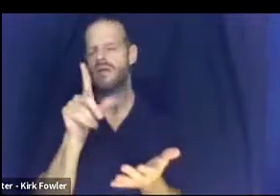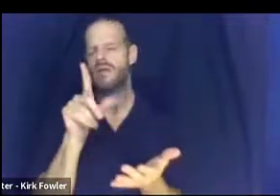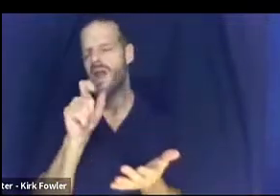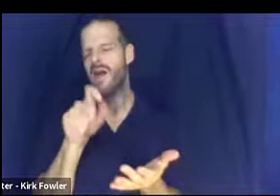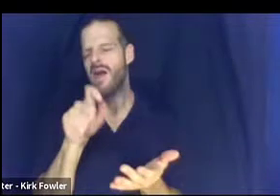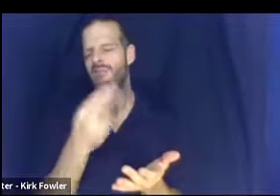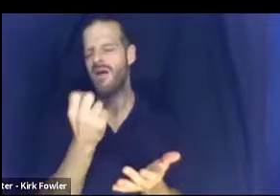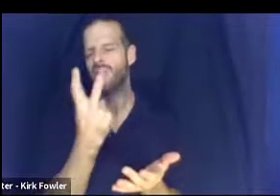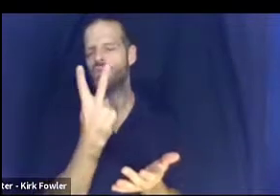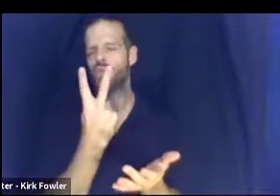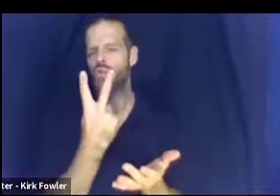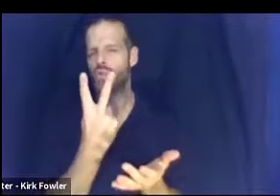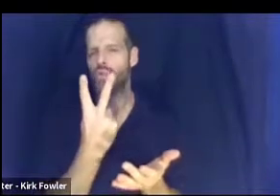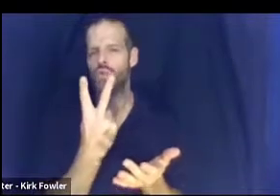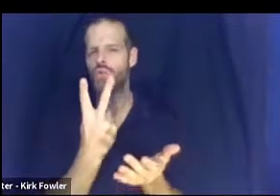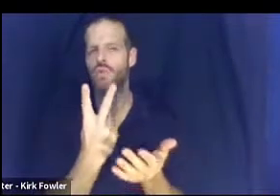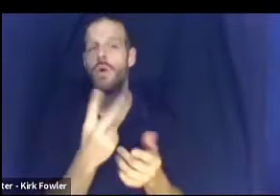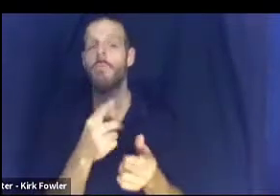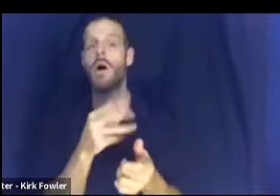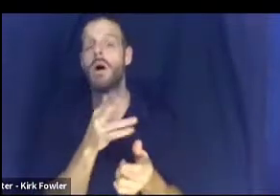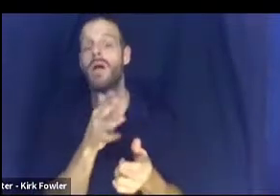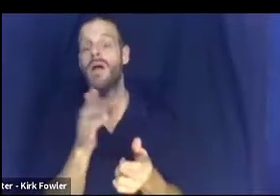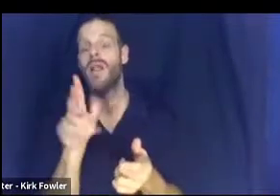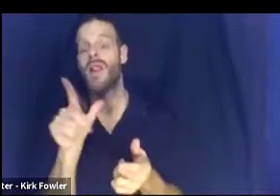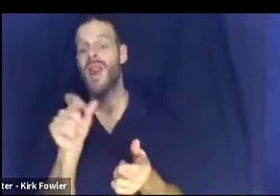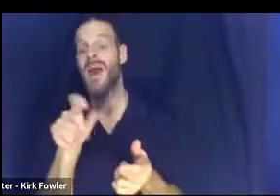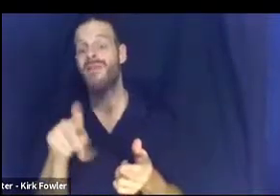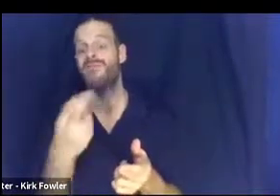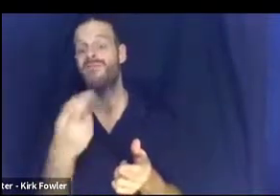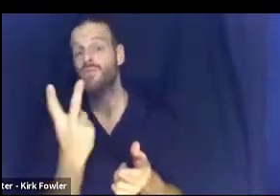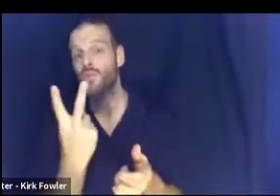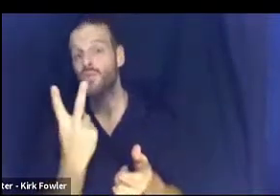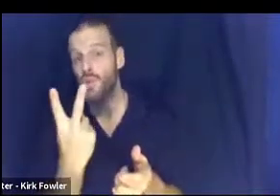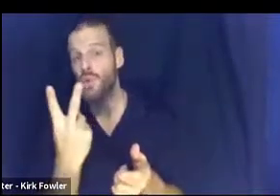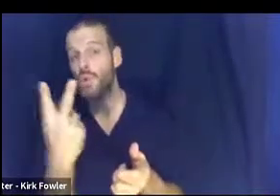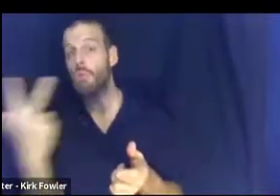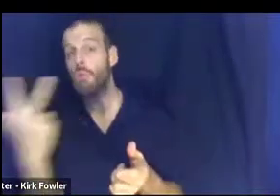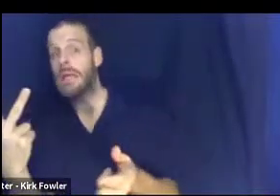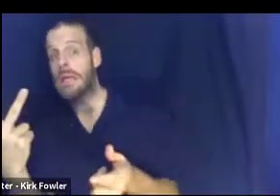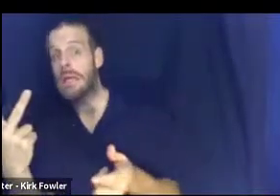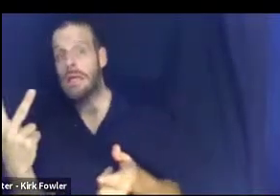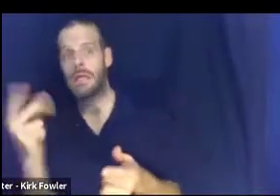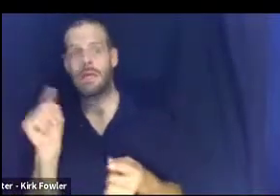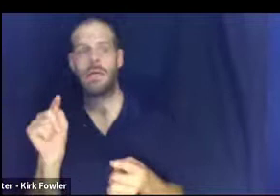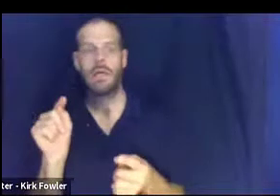But what happens when she's in late phase two or phase three and she's an abstract communicator